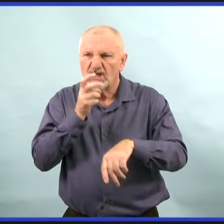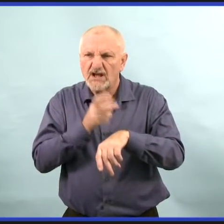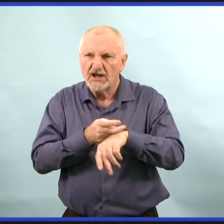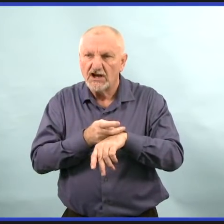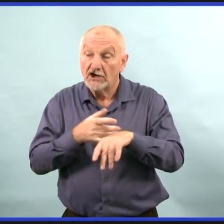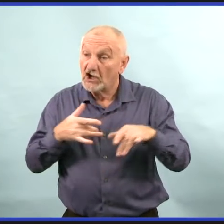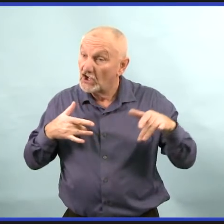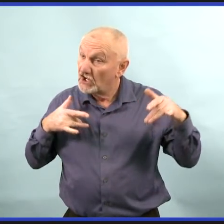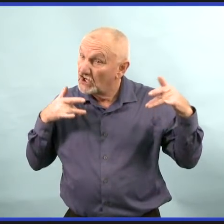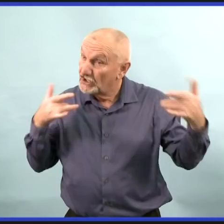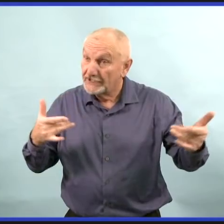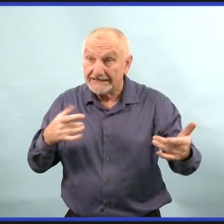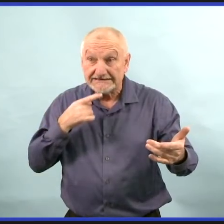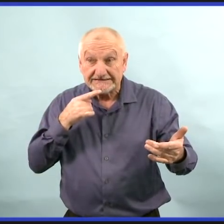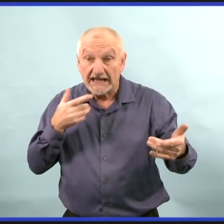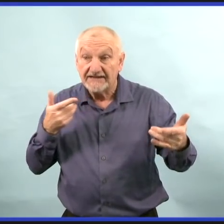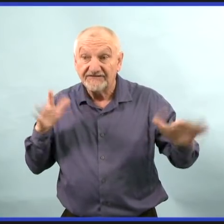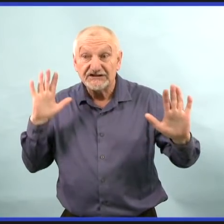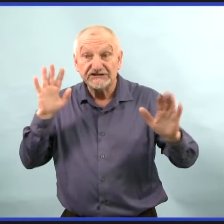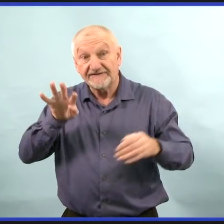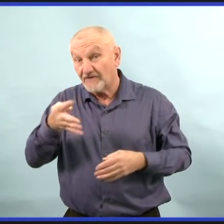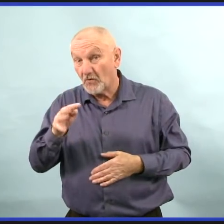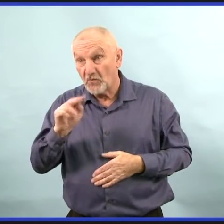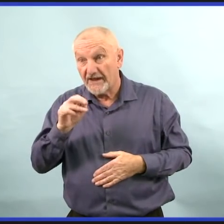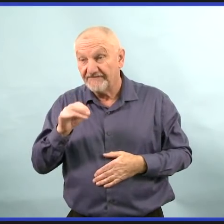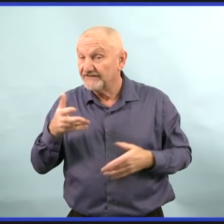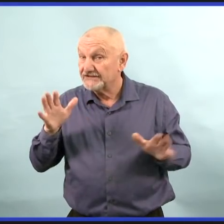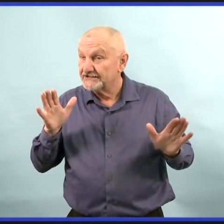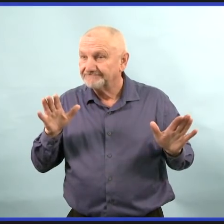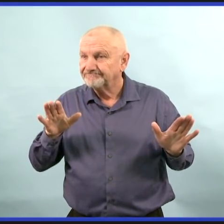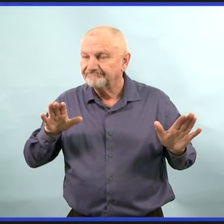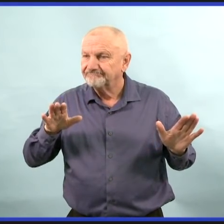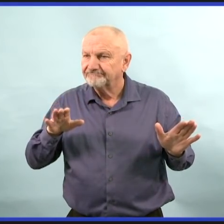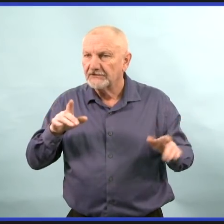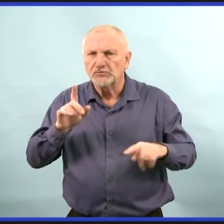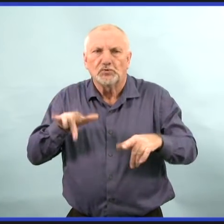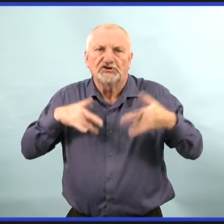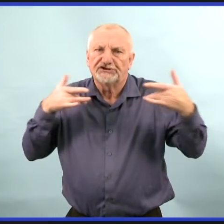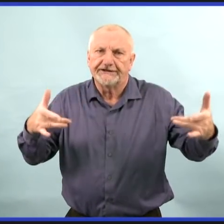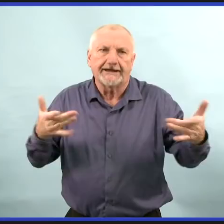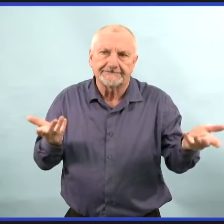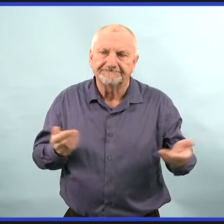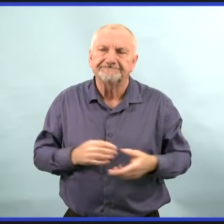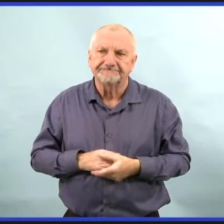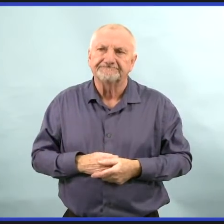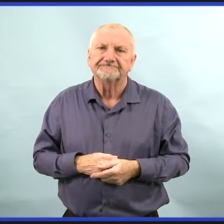i mean we know that we have um you know pockets of under vaccinated